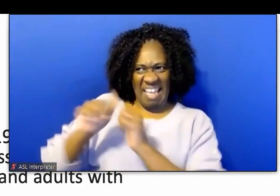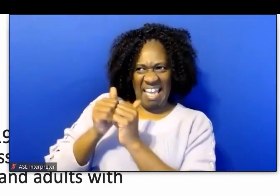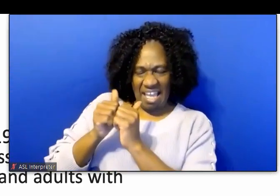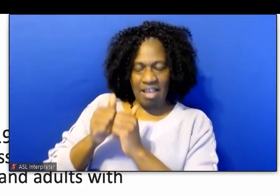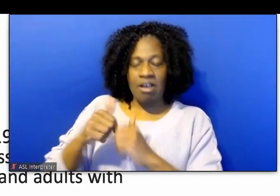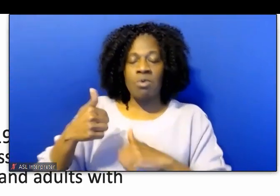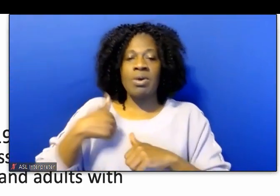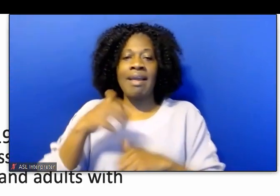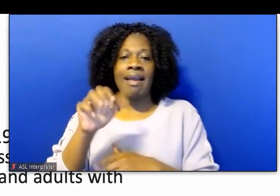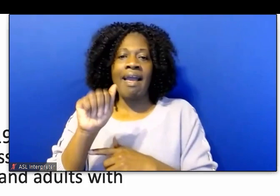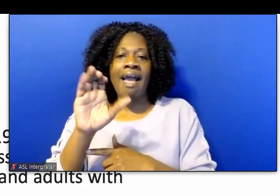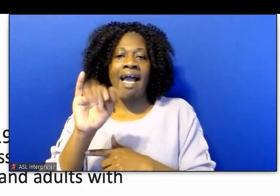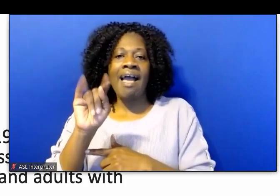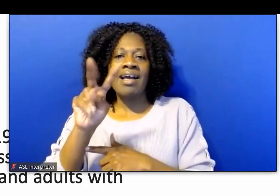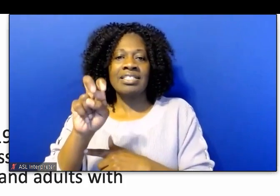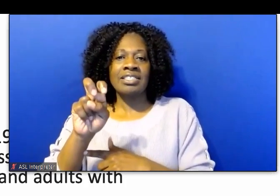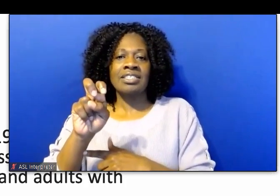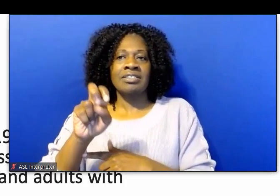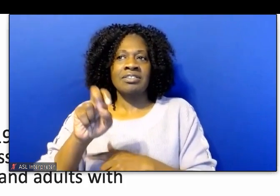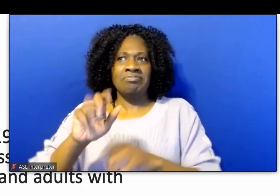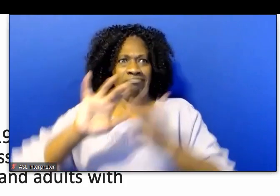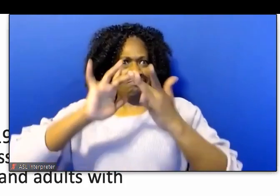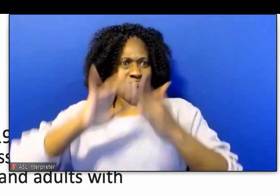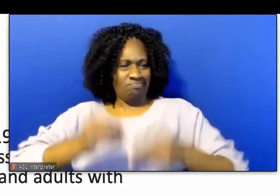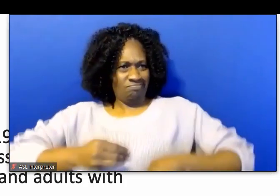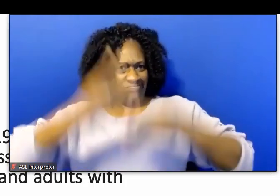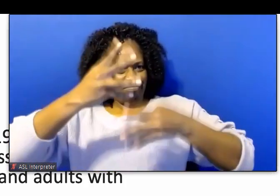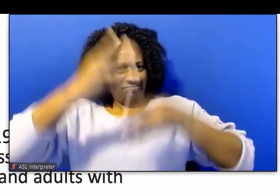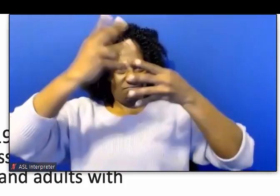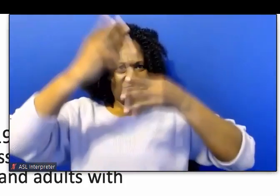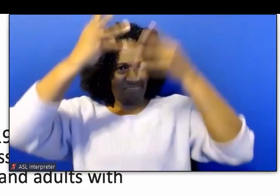and we do a newsletter every two weeks full of resources and information.